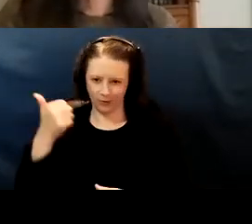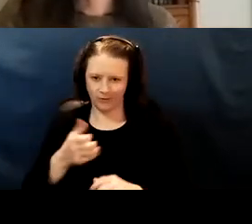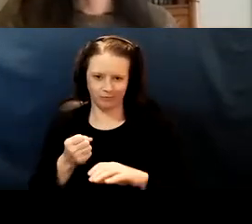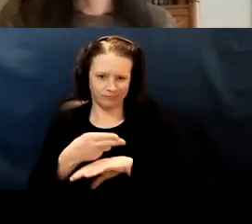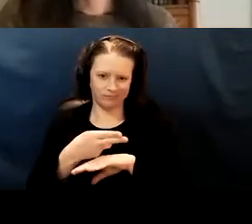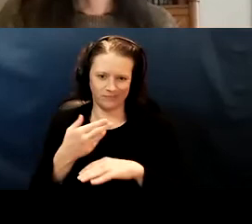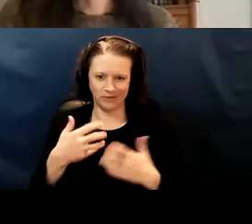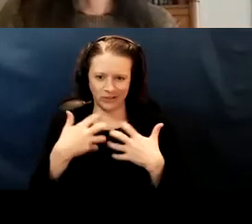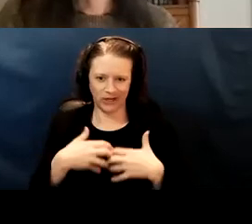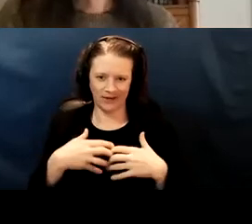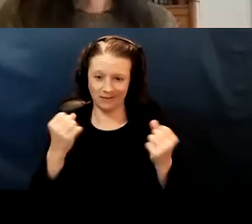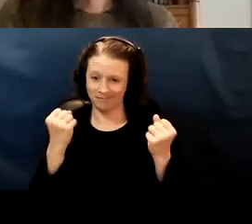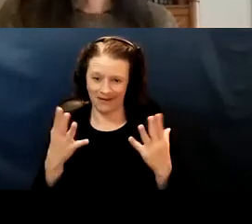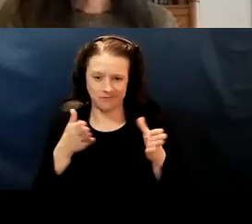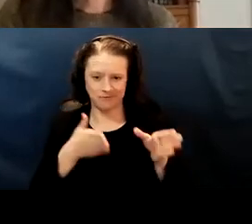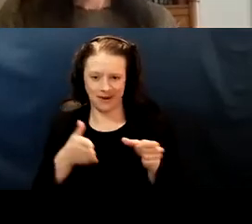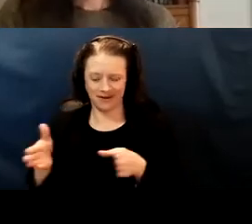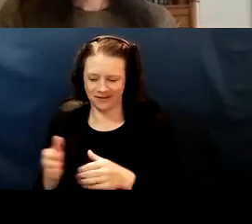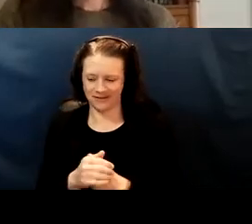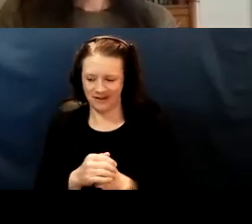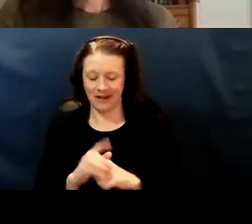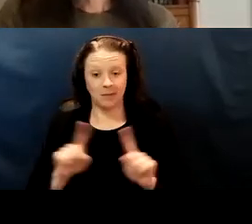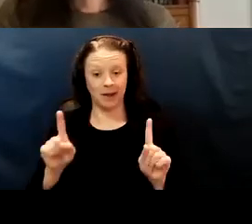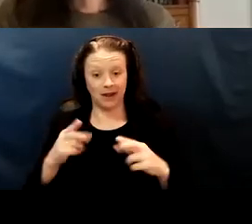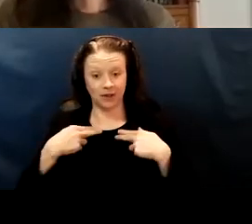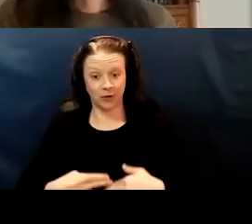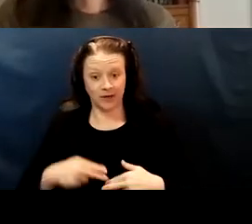in so many ways. But the human's going to need a draft of the